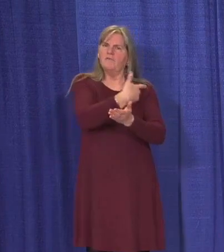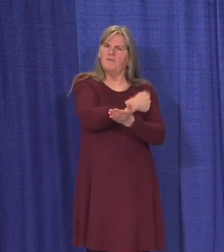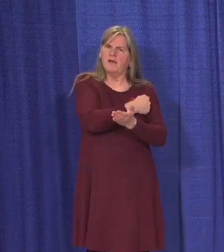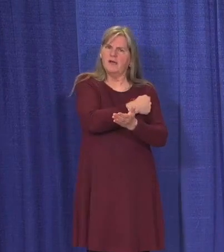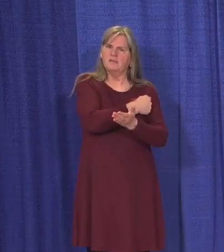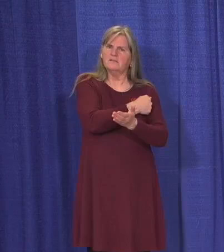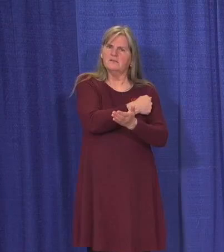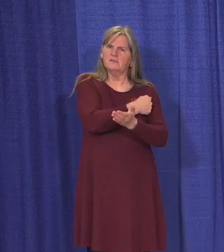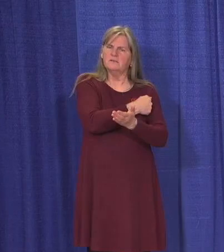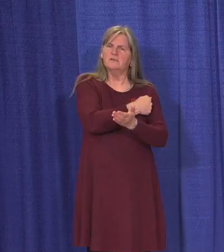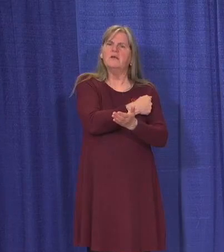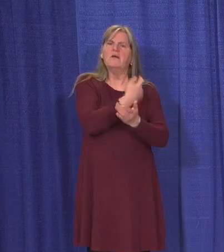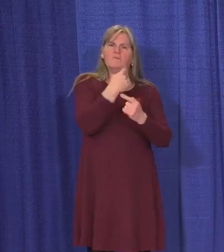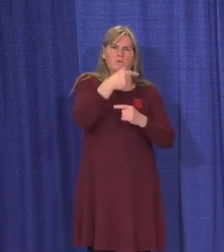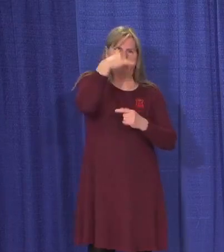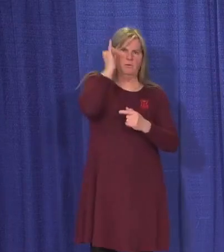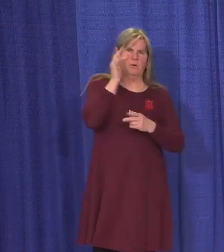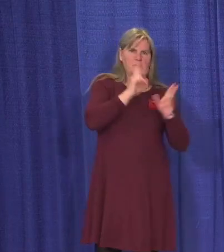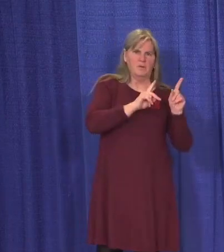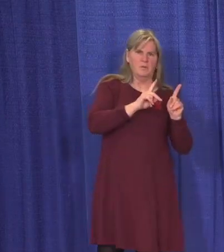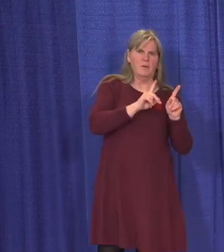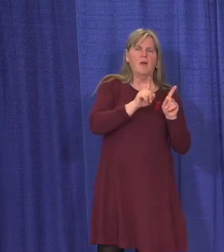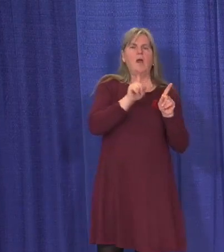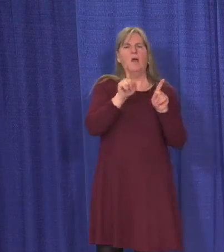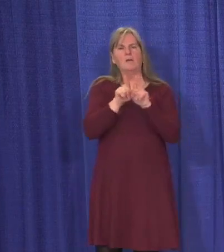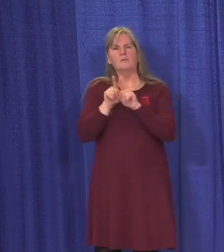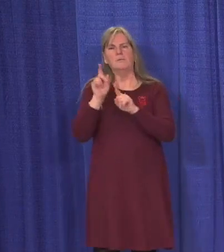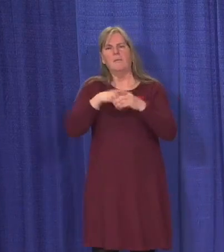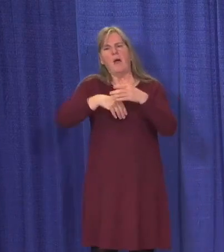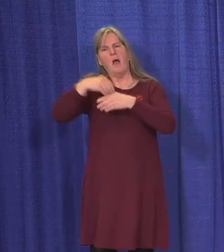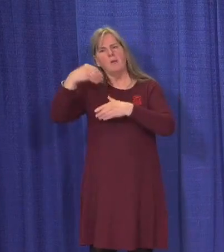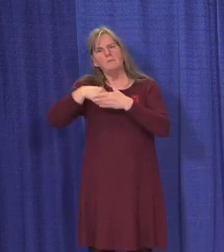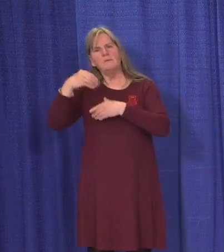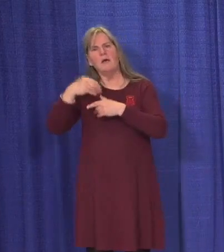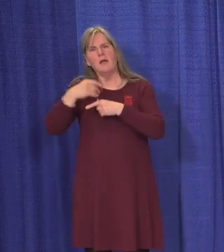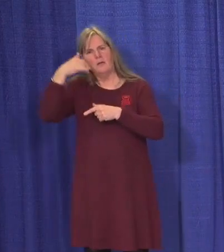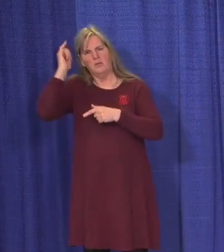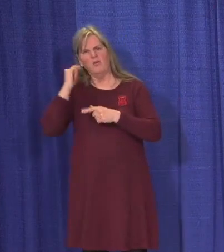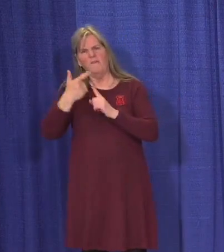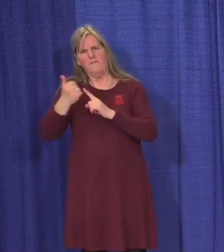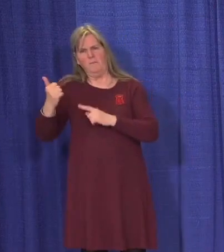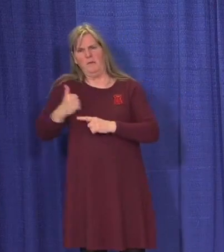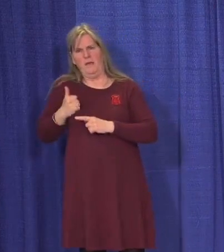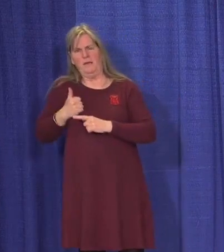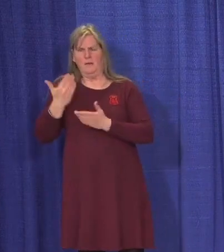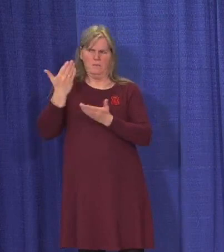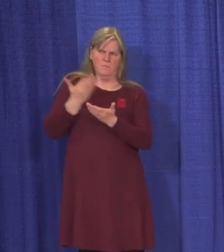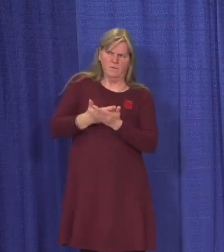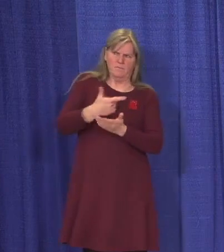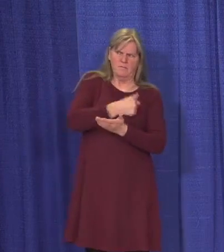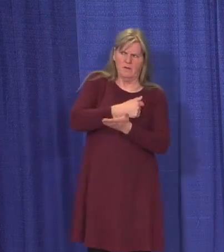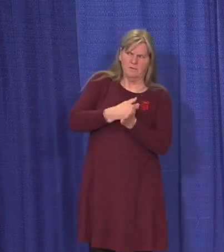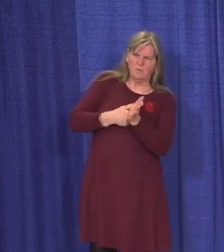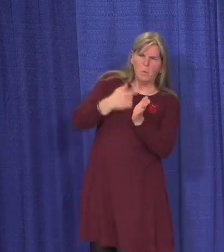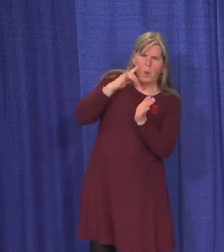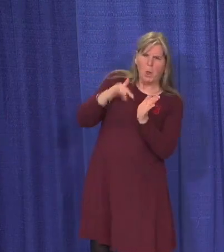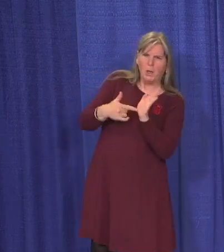This is one giant leap in our path forward as the premier has indicated. There are details we're working